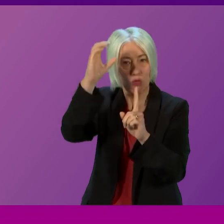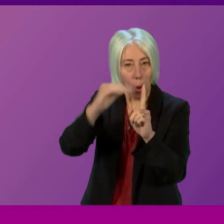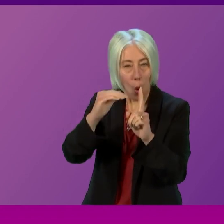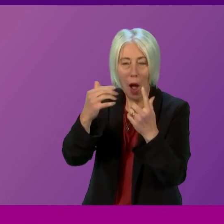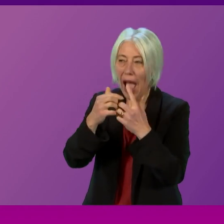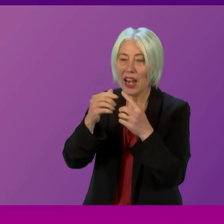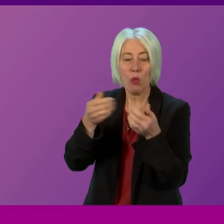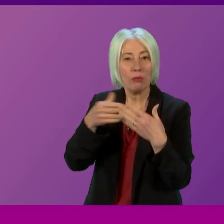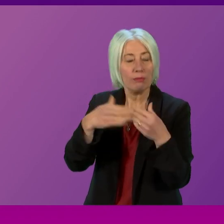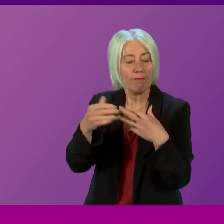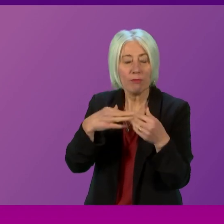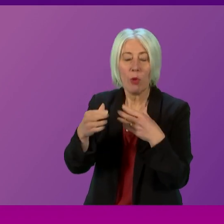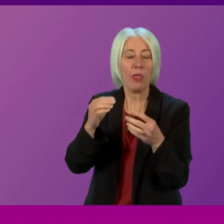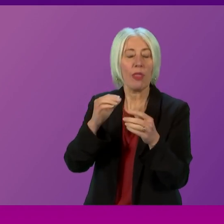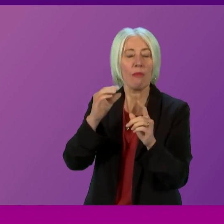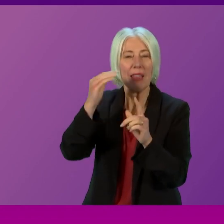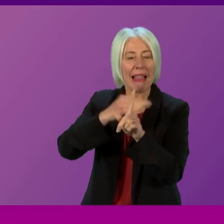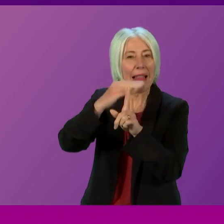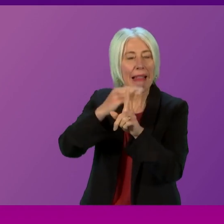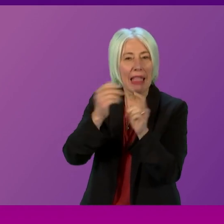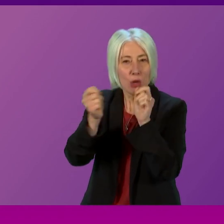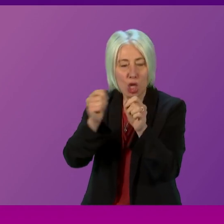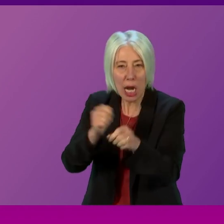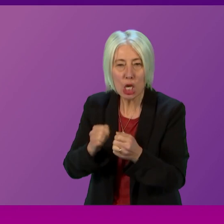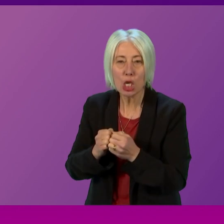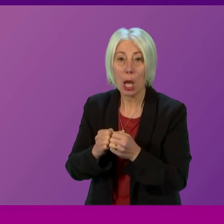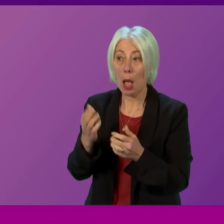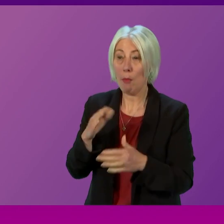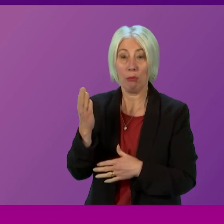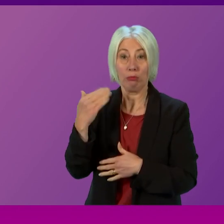climate change and biodiversity loss. Efforts arising from the latest support from the nature